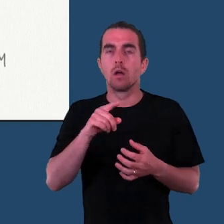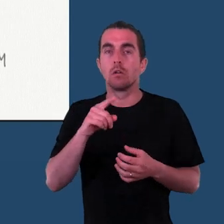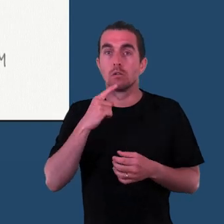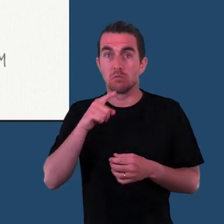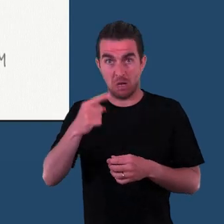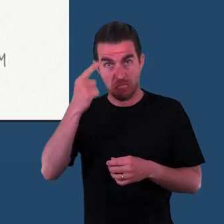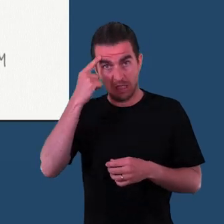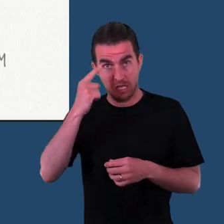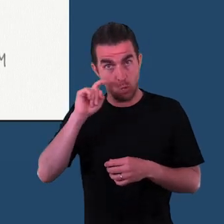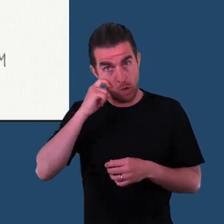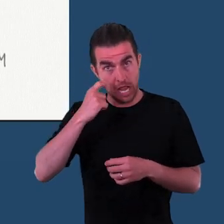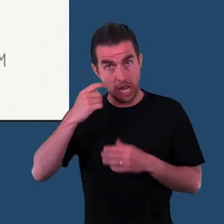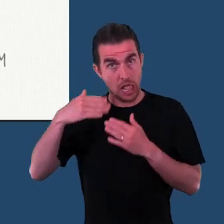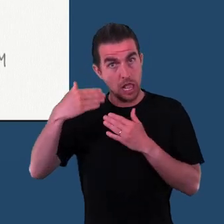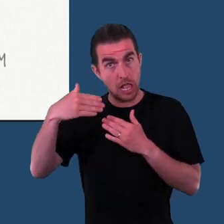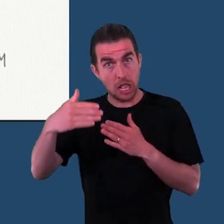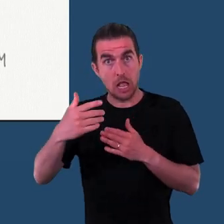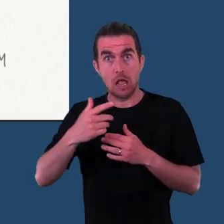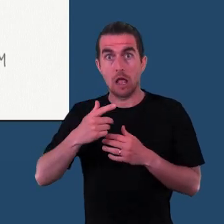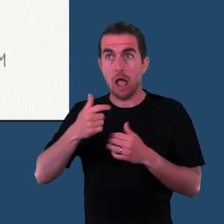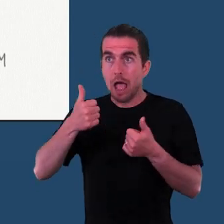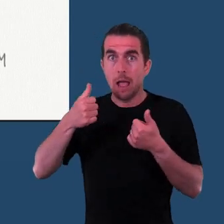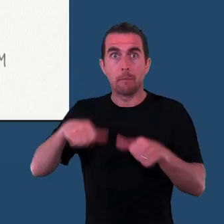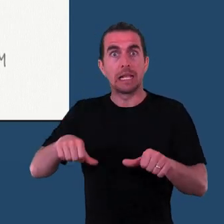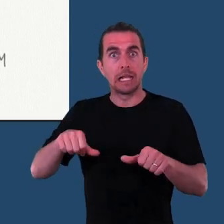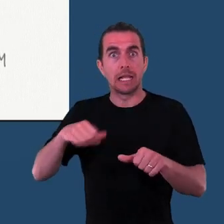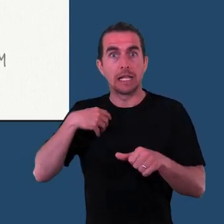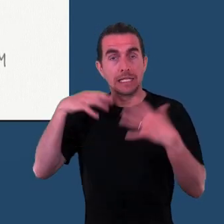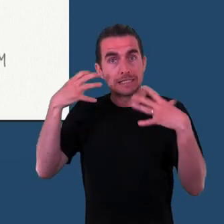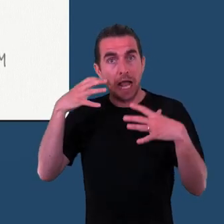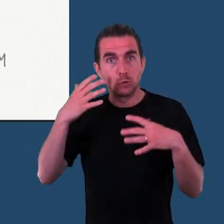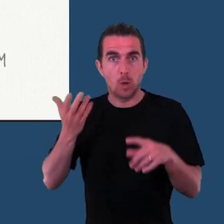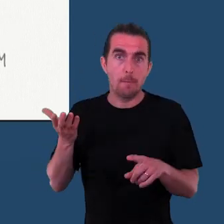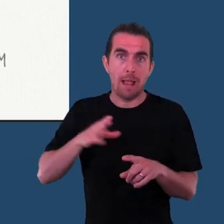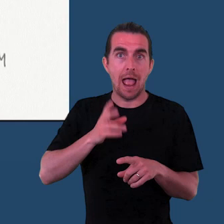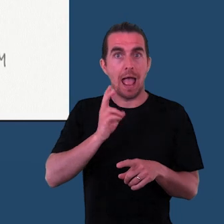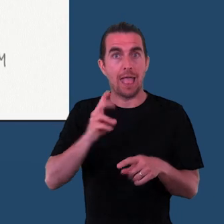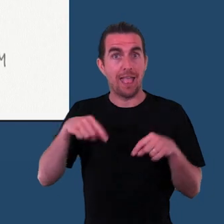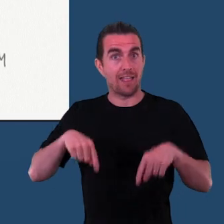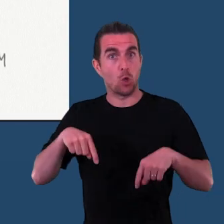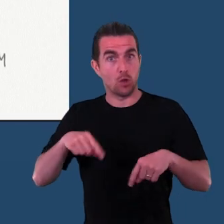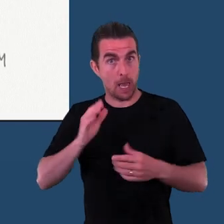Joseph asked, "Do you think that one day, "we'll really be able to bring dinosaurs back to life?"